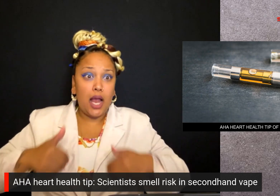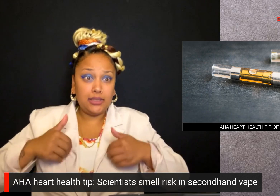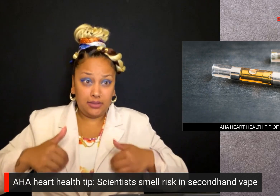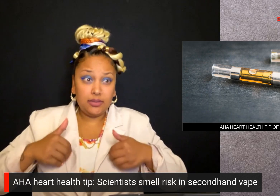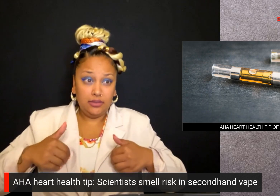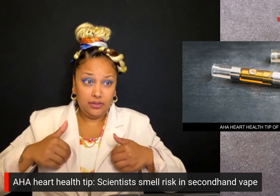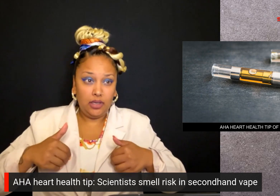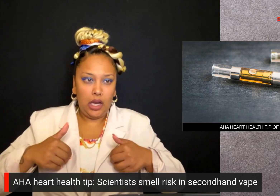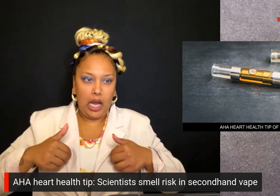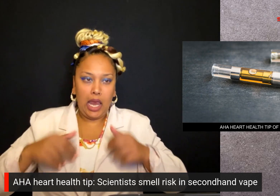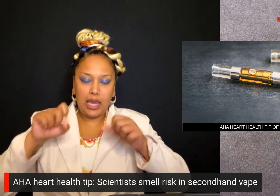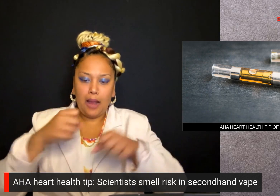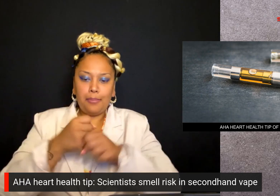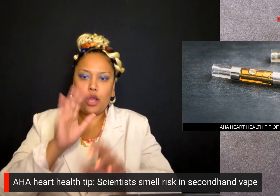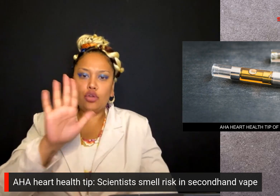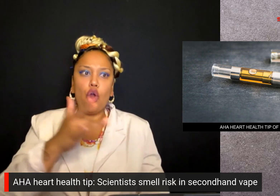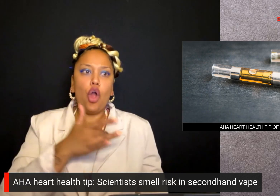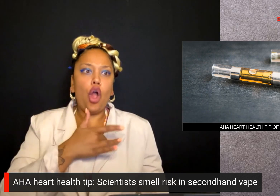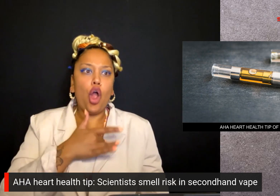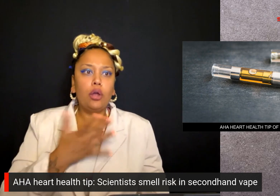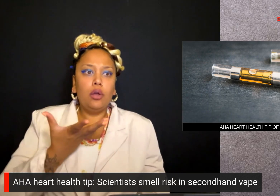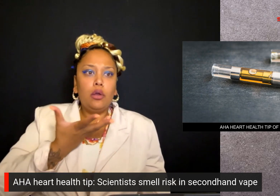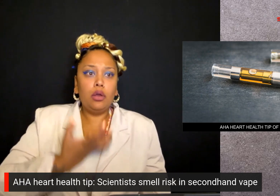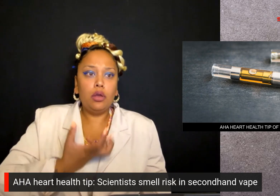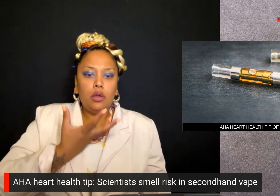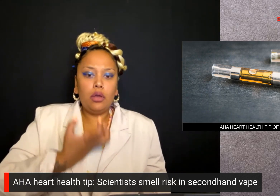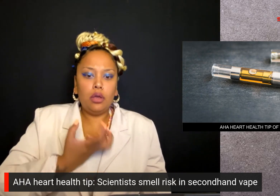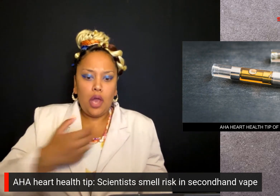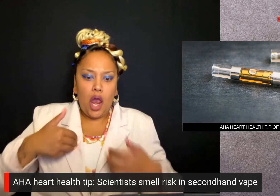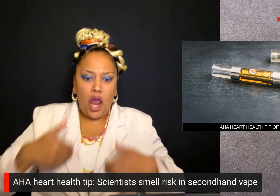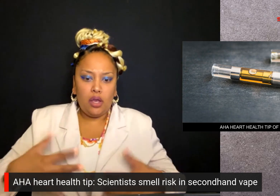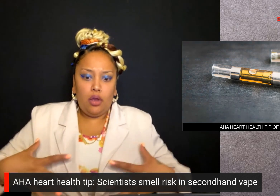and those tiny tiny particles can reach deep into your lungs